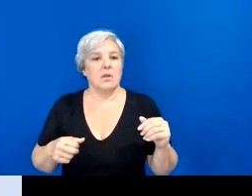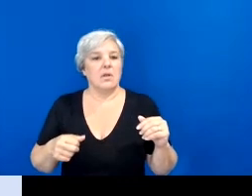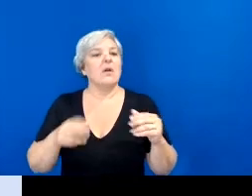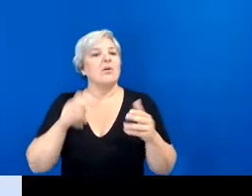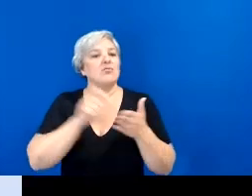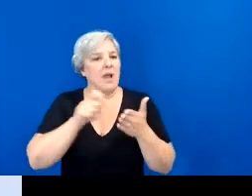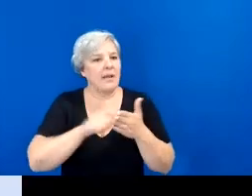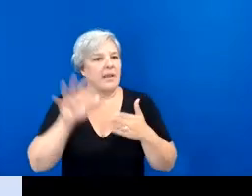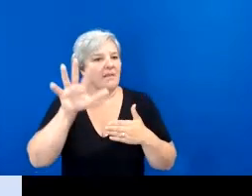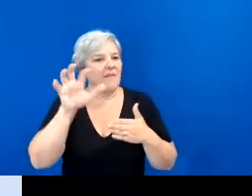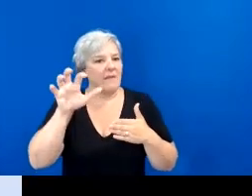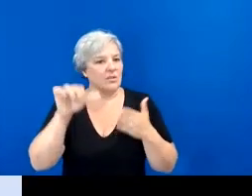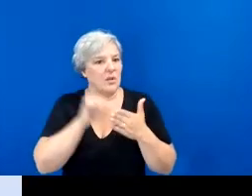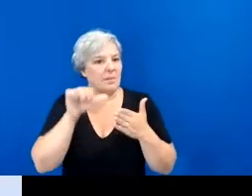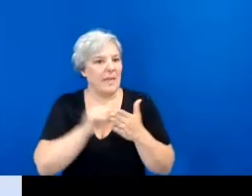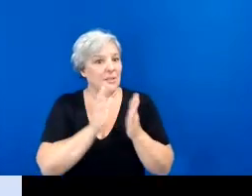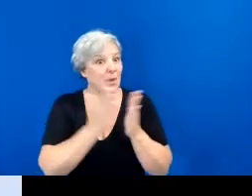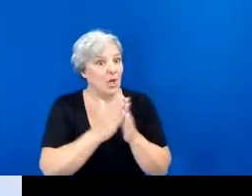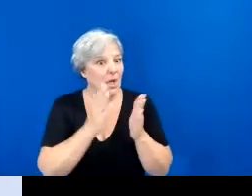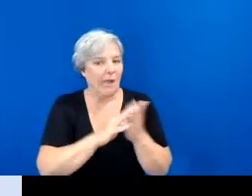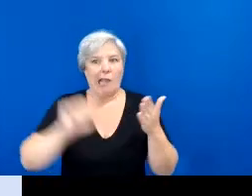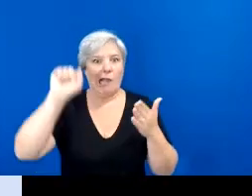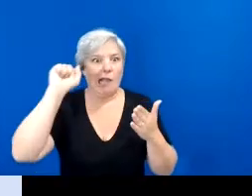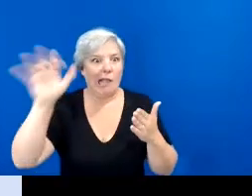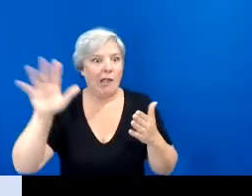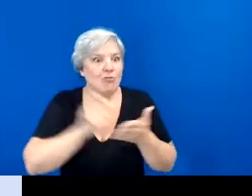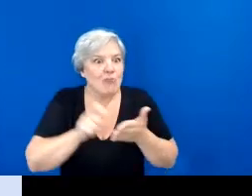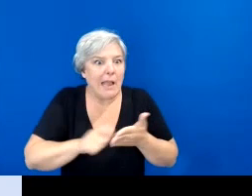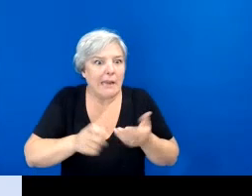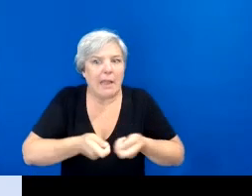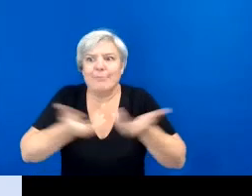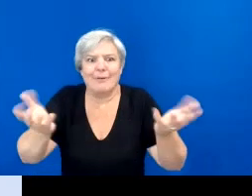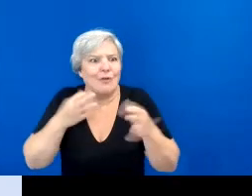book necessarily for your course and delivering it for free for your students.